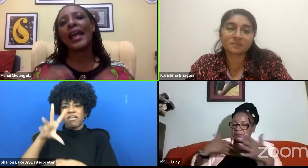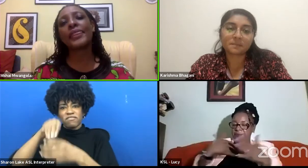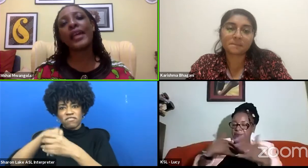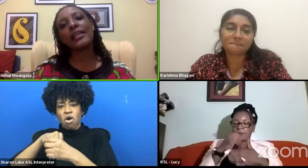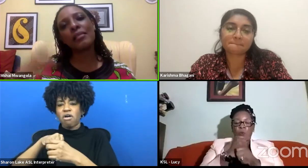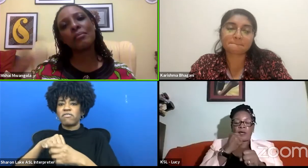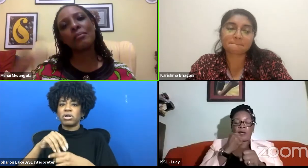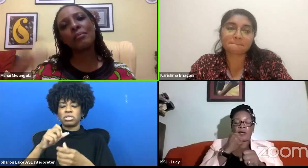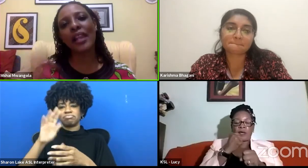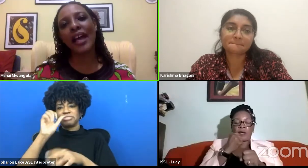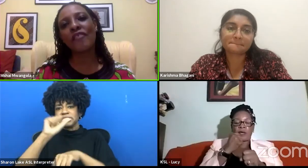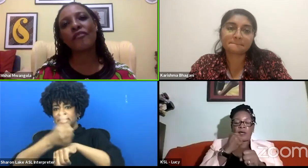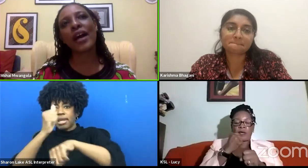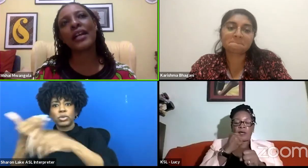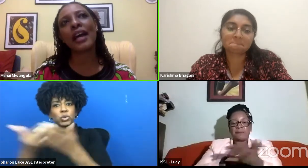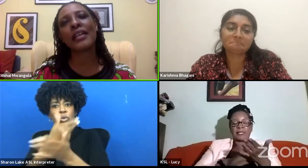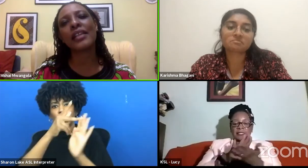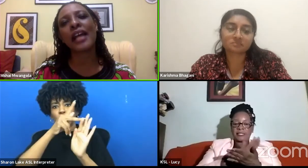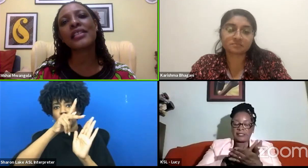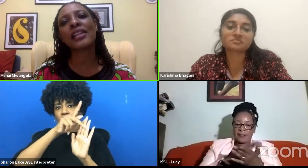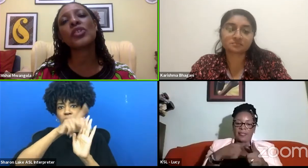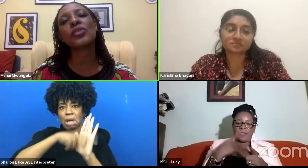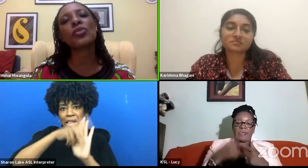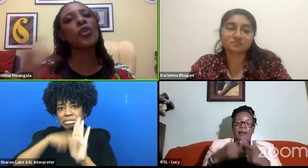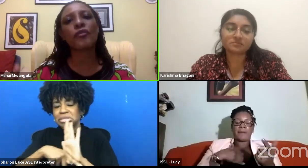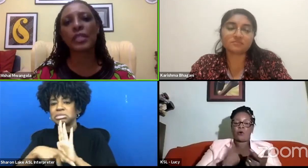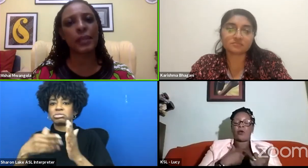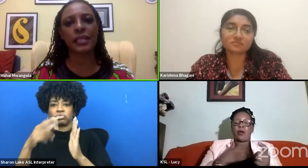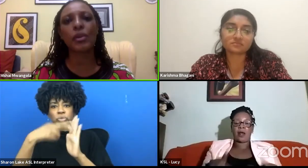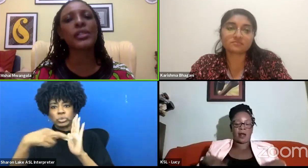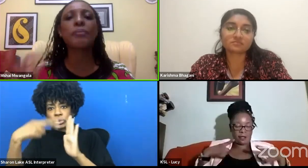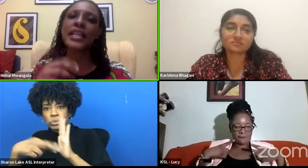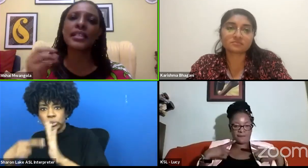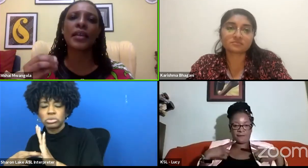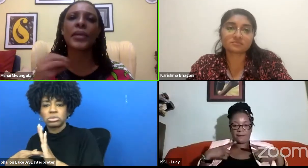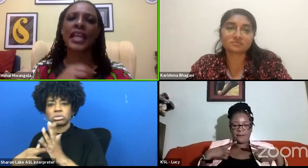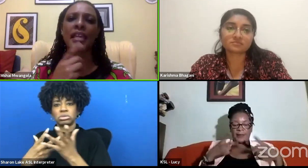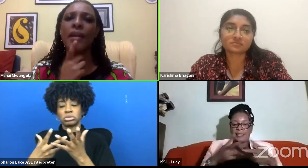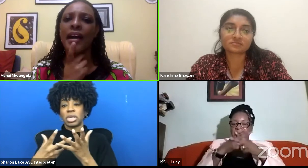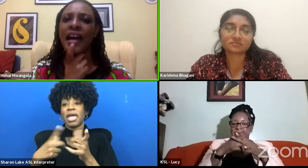And then in my own life, I started to look for space because the biggest thing, when I came back,